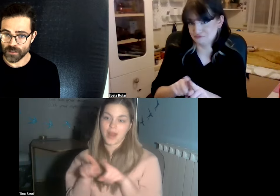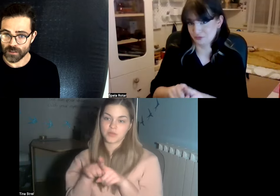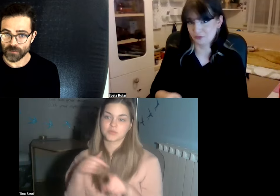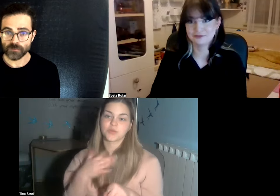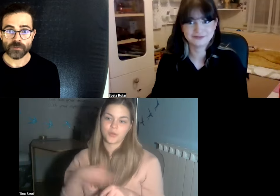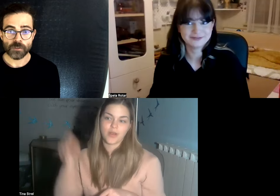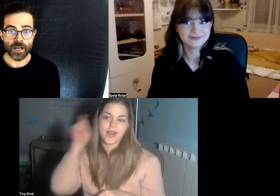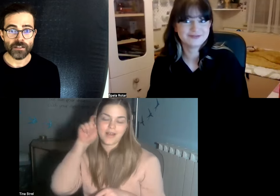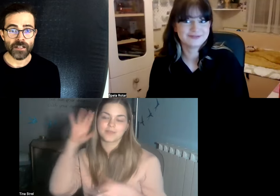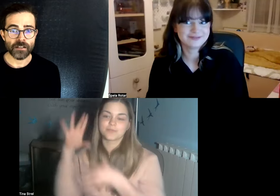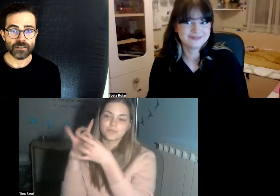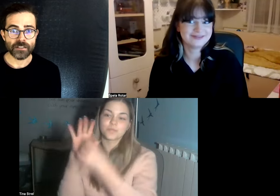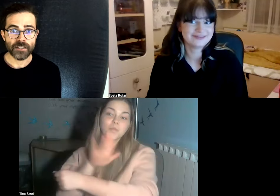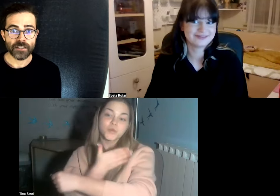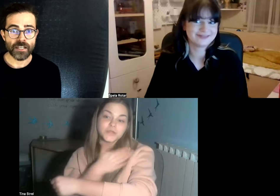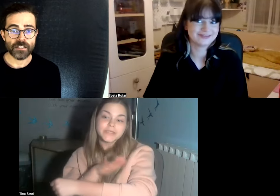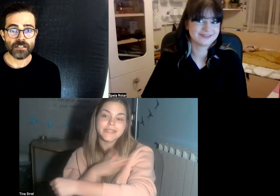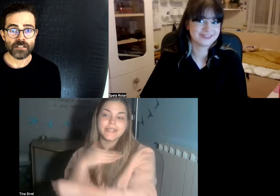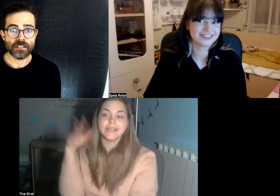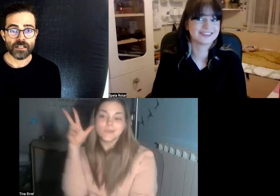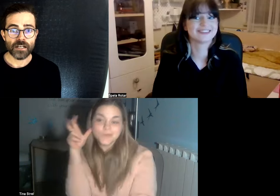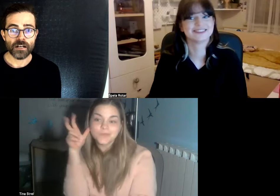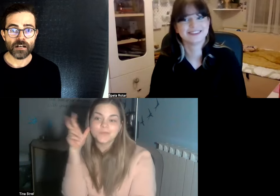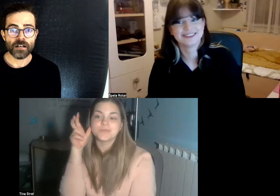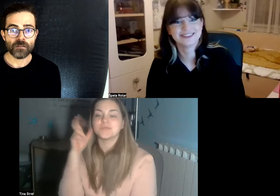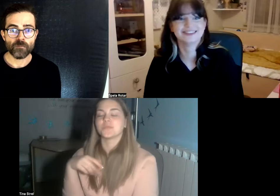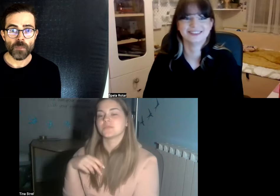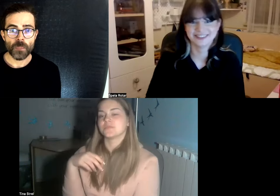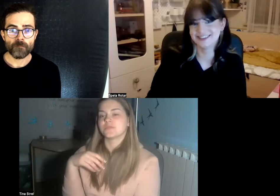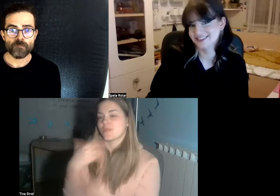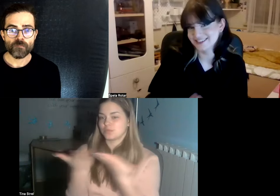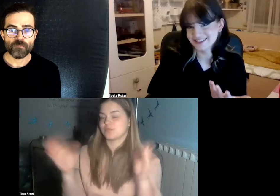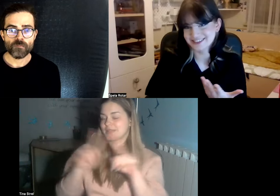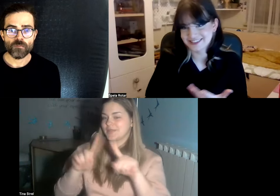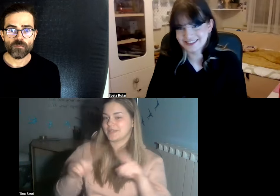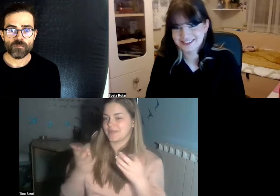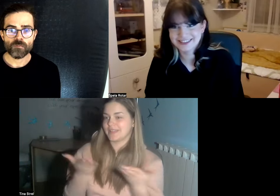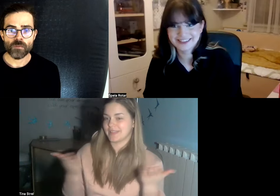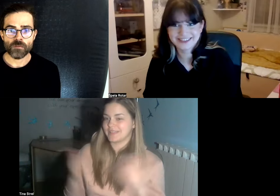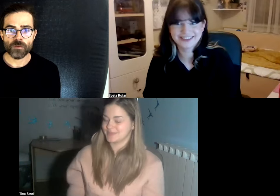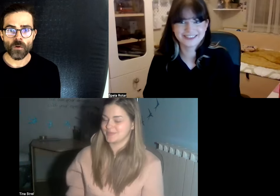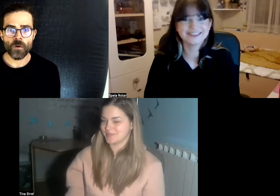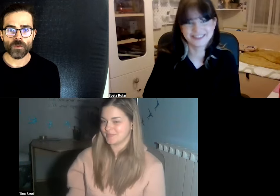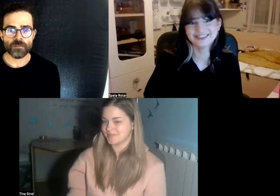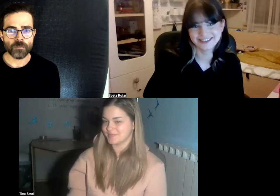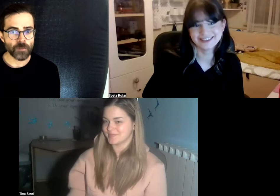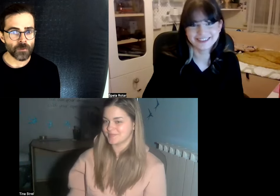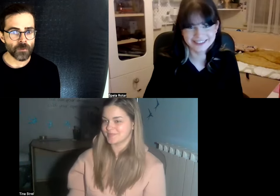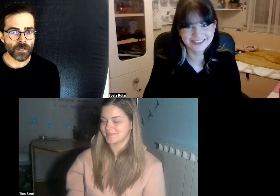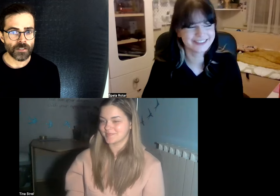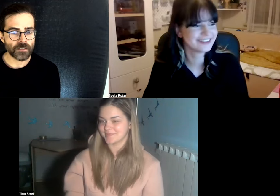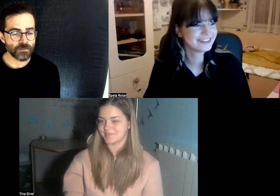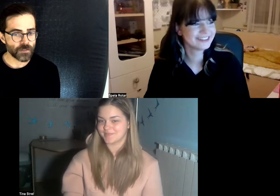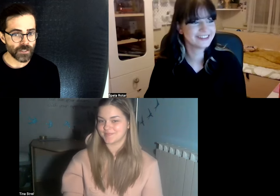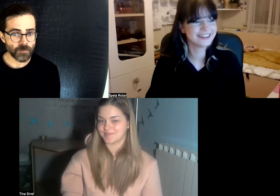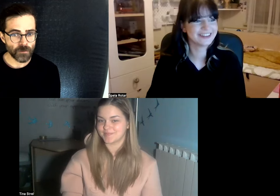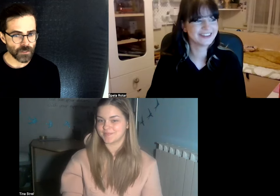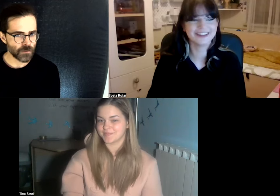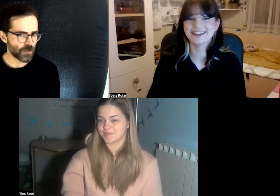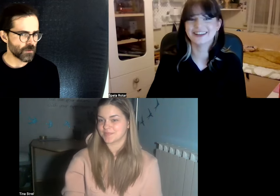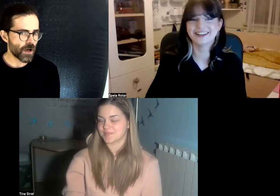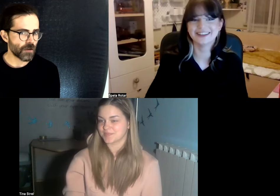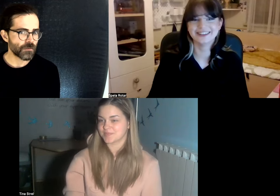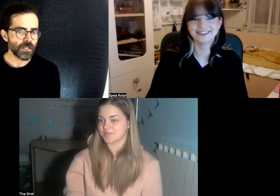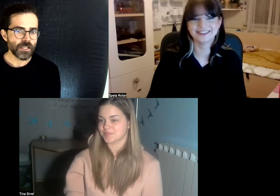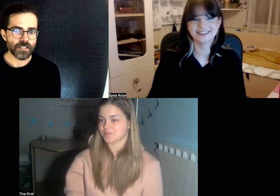right Tina? yes for different people it's different experience whether you have